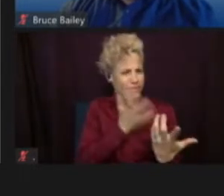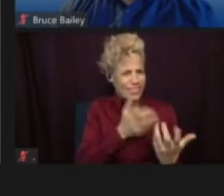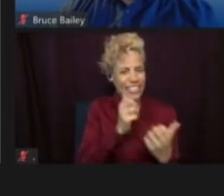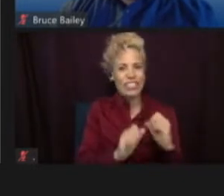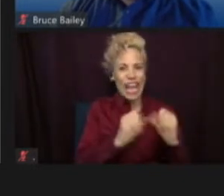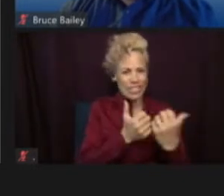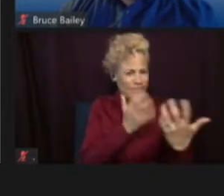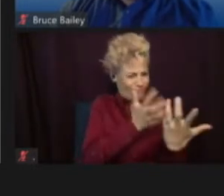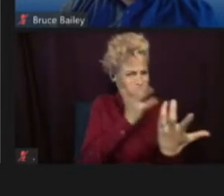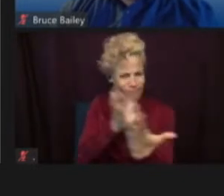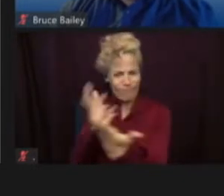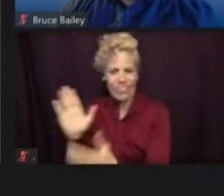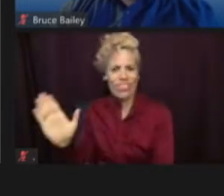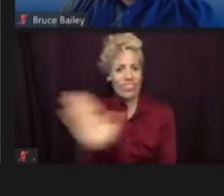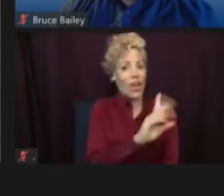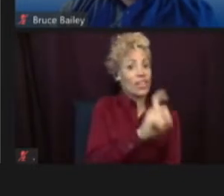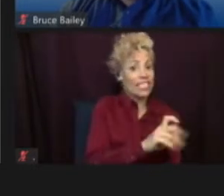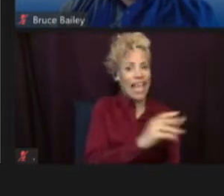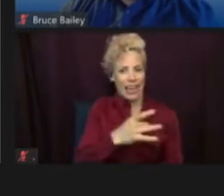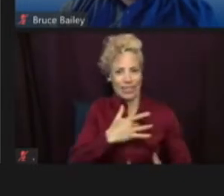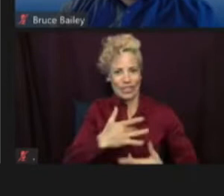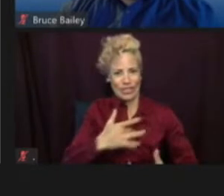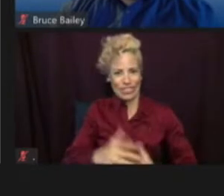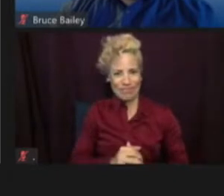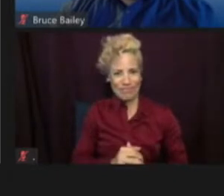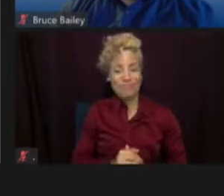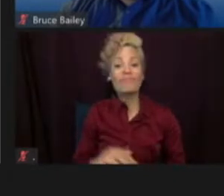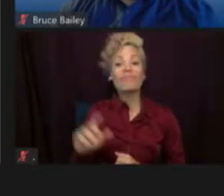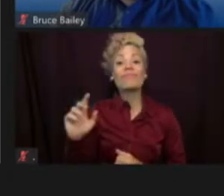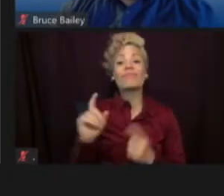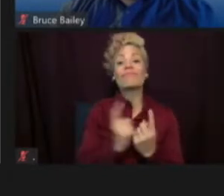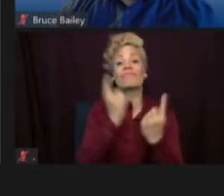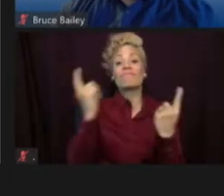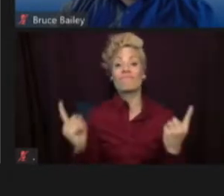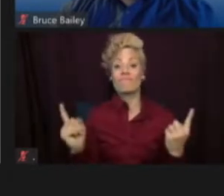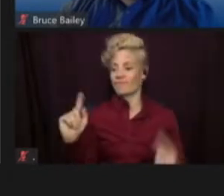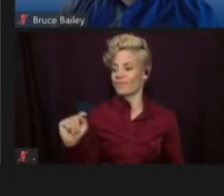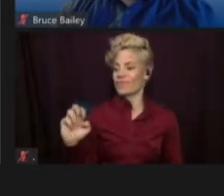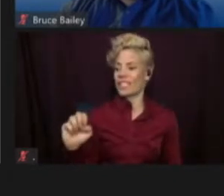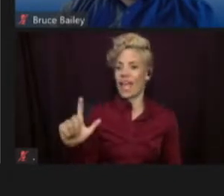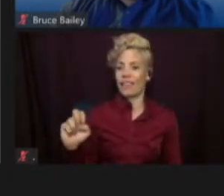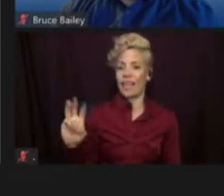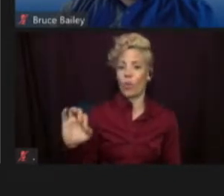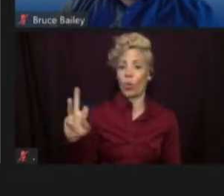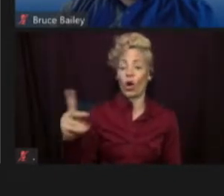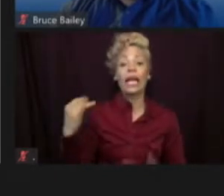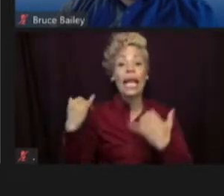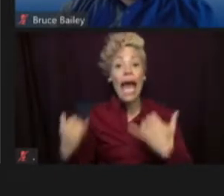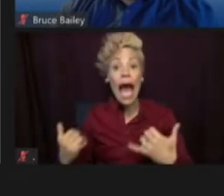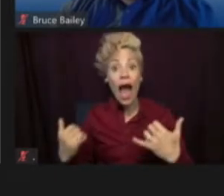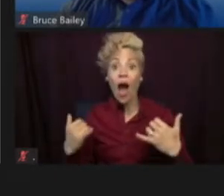So with regard to telework, telework is now much more accepted generally across government,